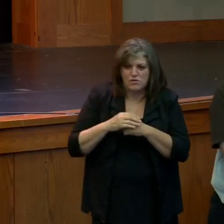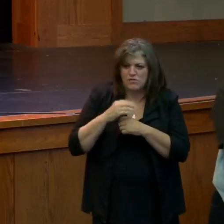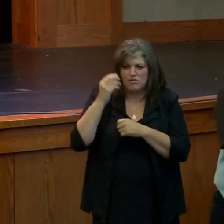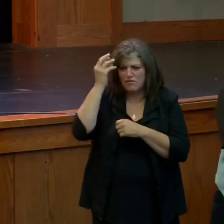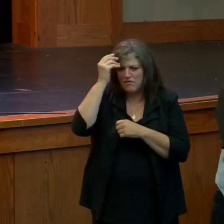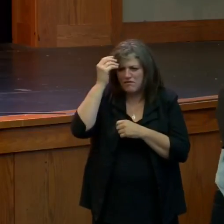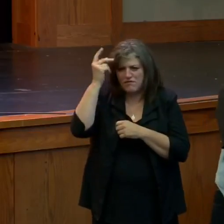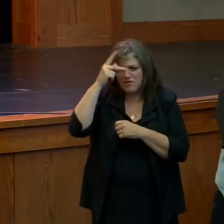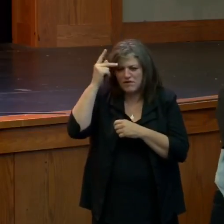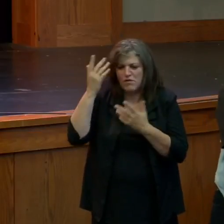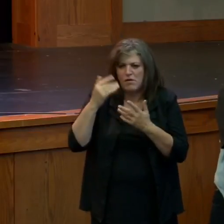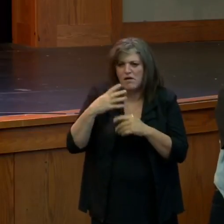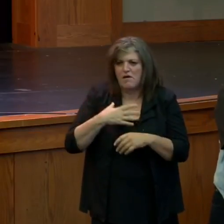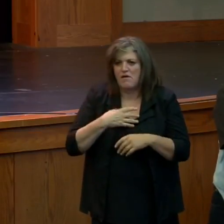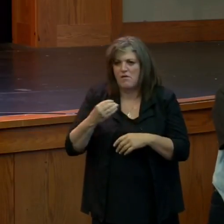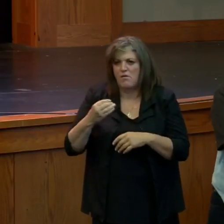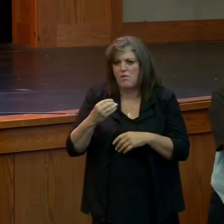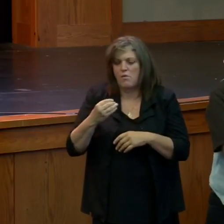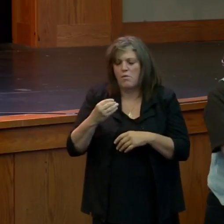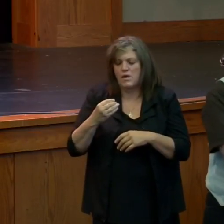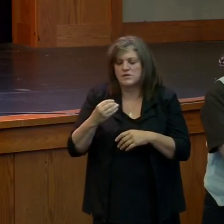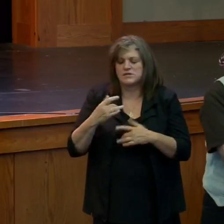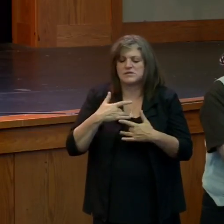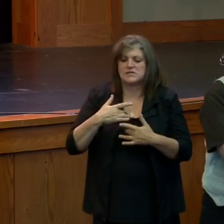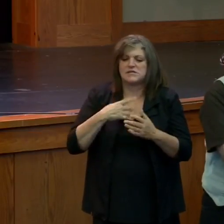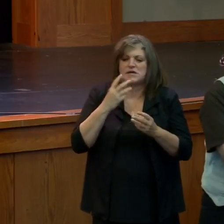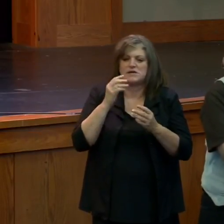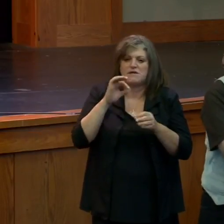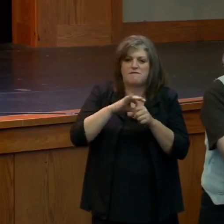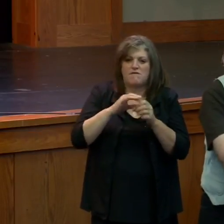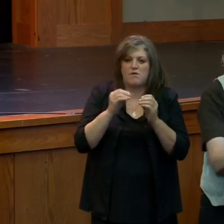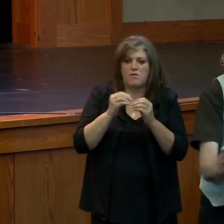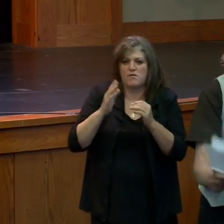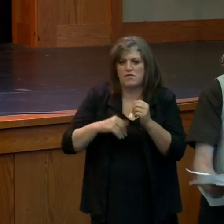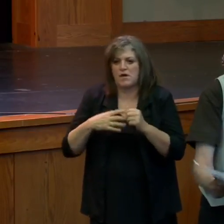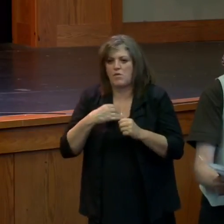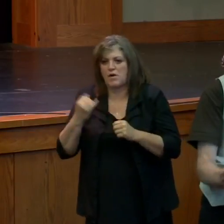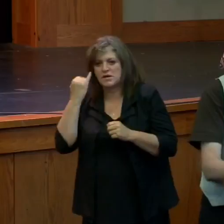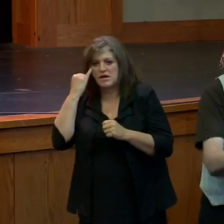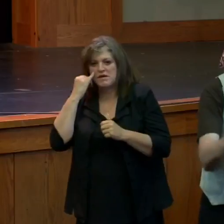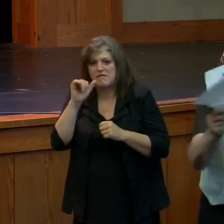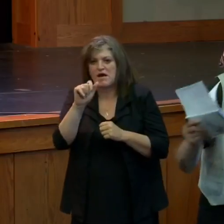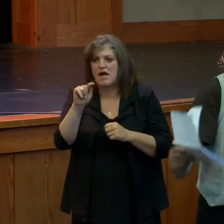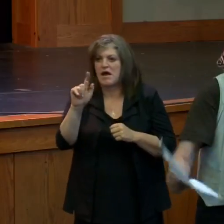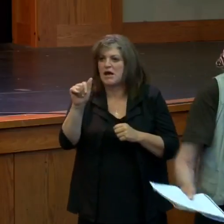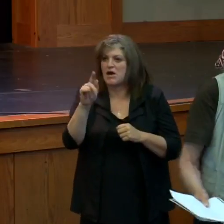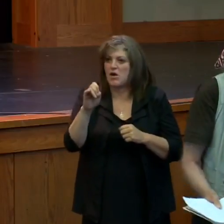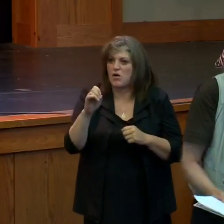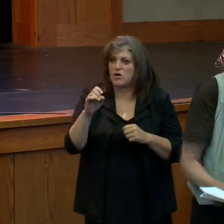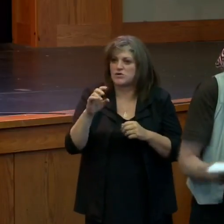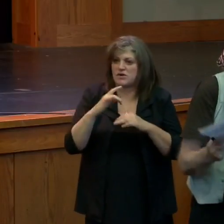BUT WHITES VOTE IN A HIGHER PERCENTAGE THAN AFRICAN-AMERICANS DO. IF YOU HAVE AT-LARGE SEATS YOU'RE GOING TO HAVE WHITE